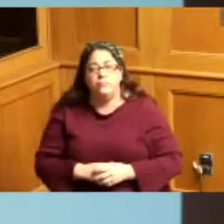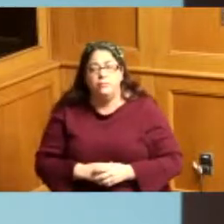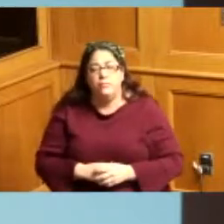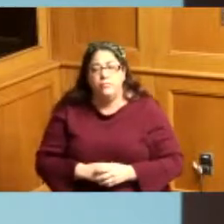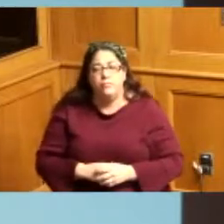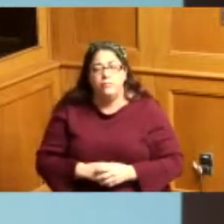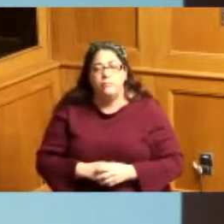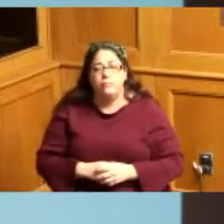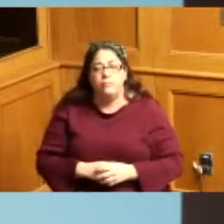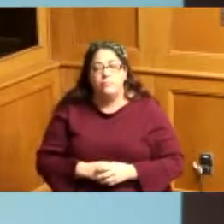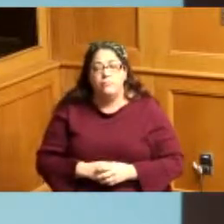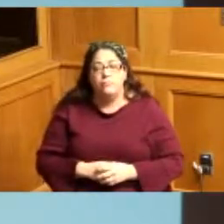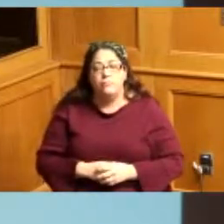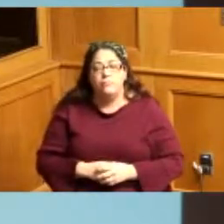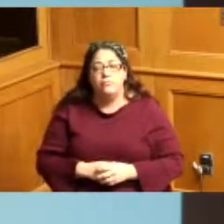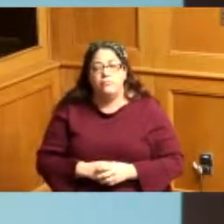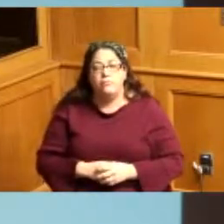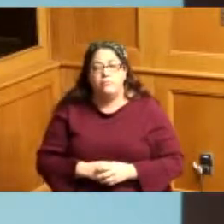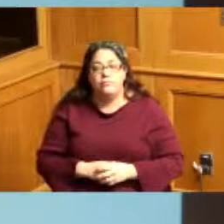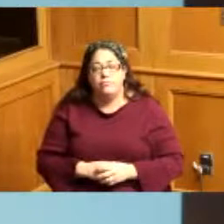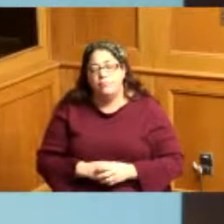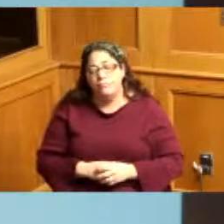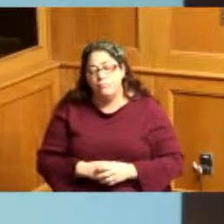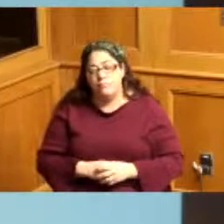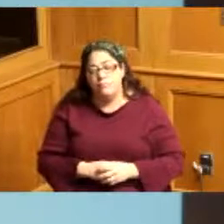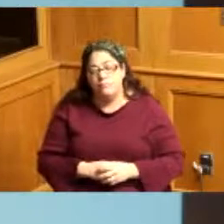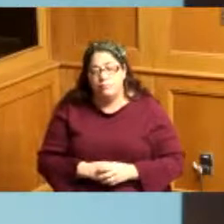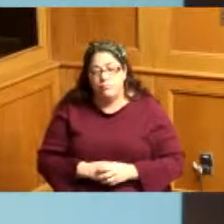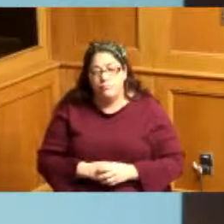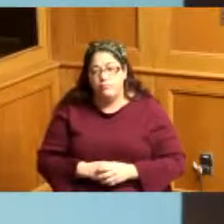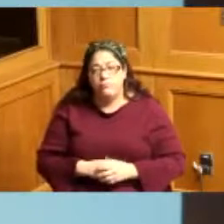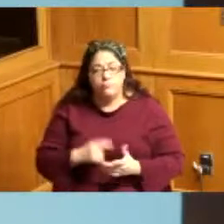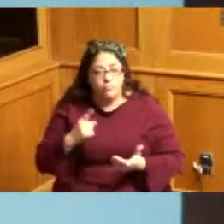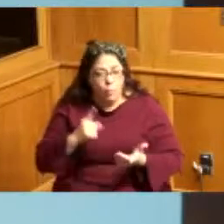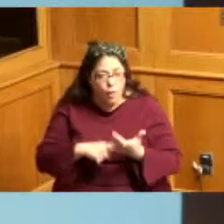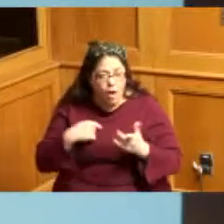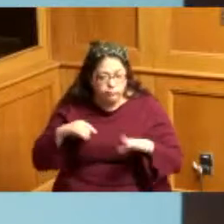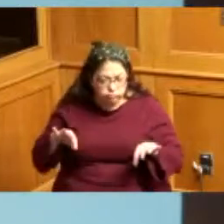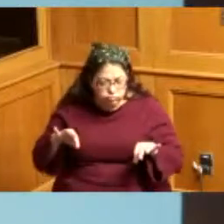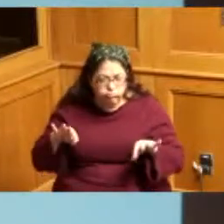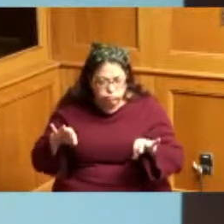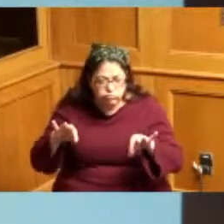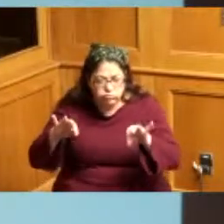the with the objectives of the feasibility study and what we learned through this process and what